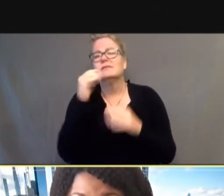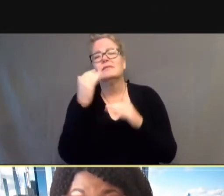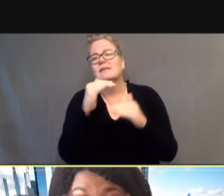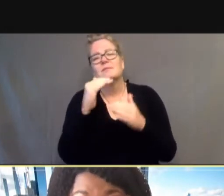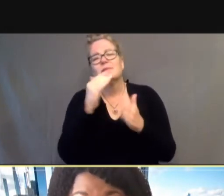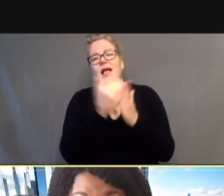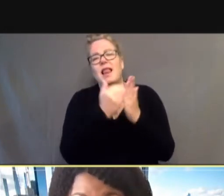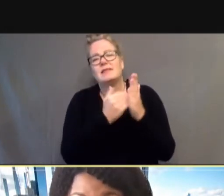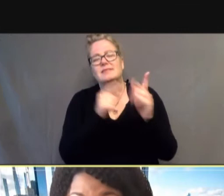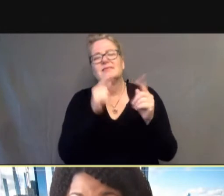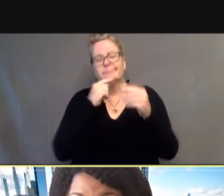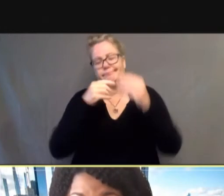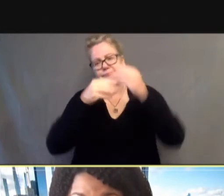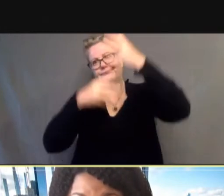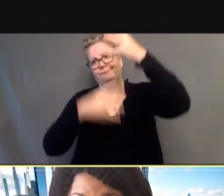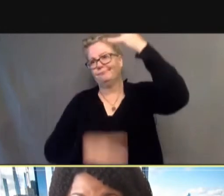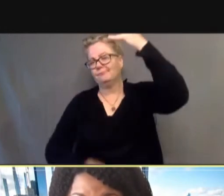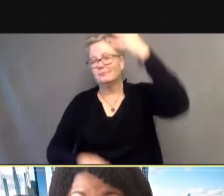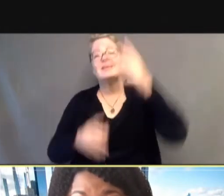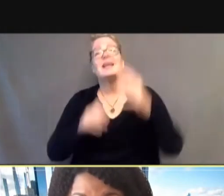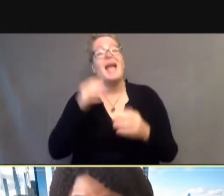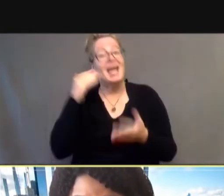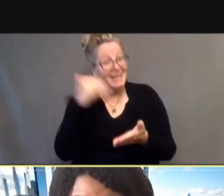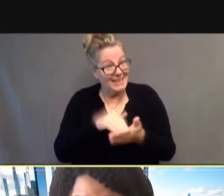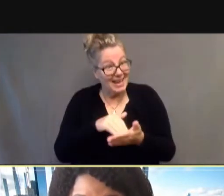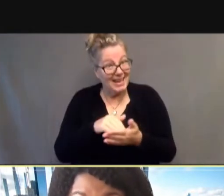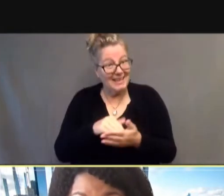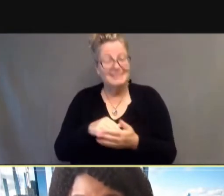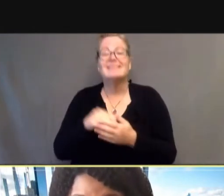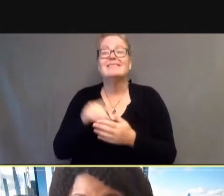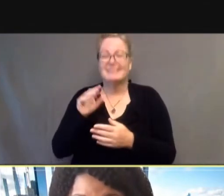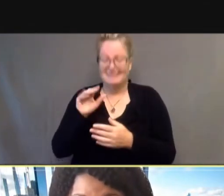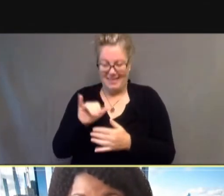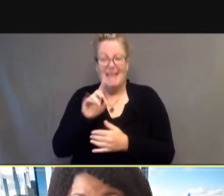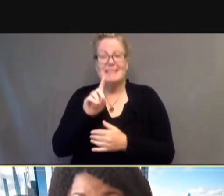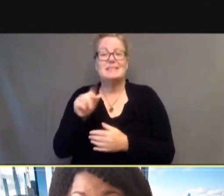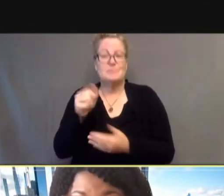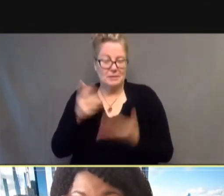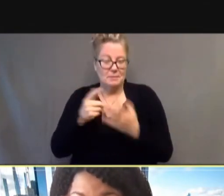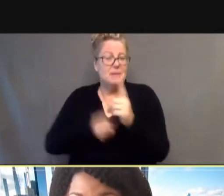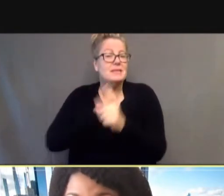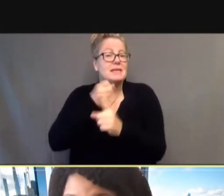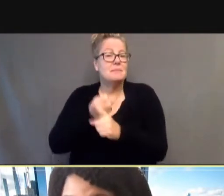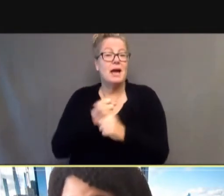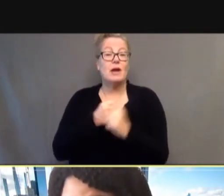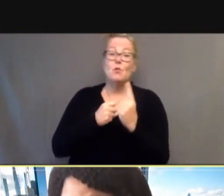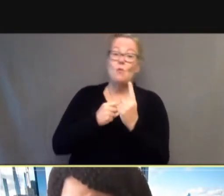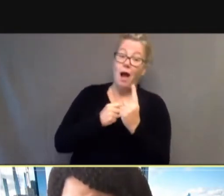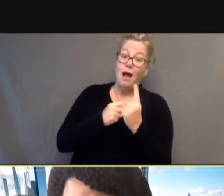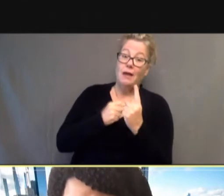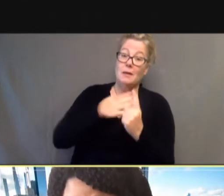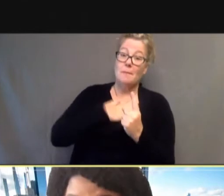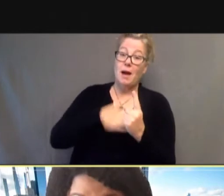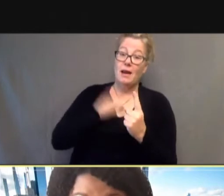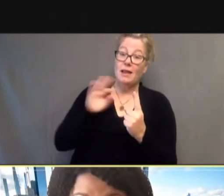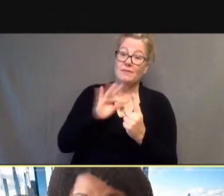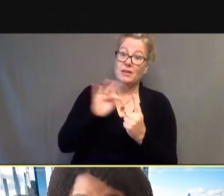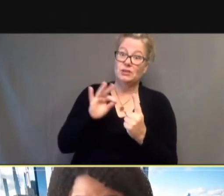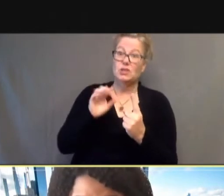or conditions that impact more than one major bodily function so that should always be represented